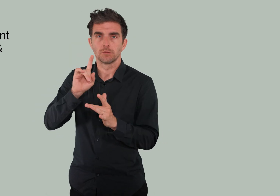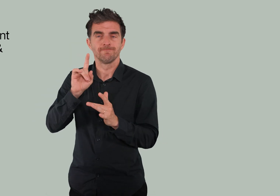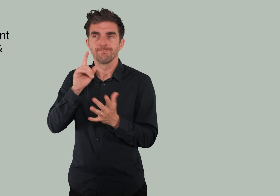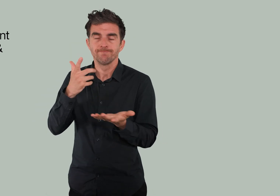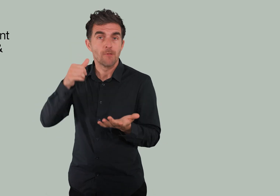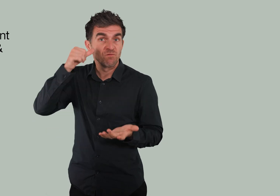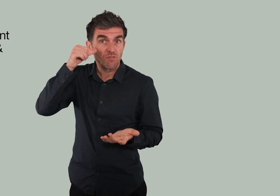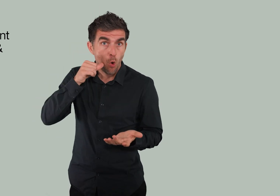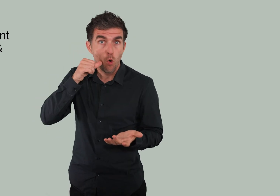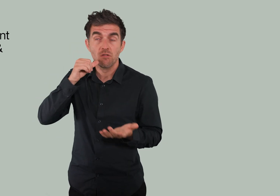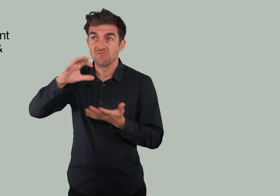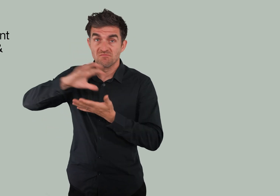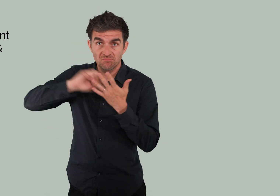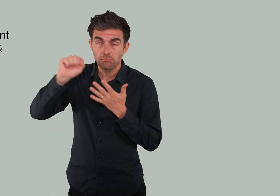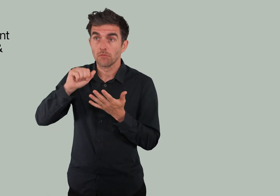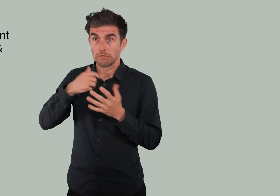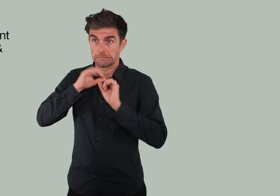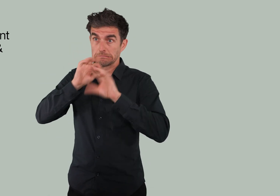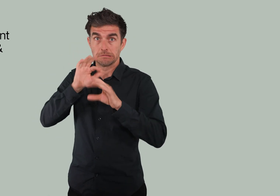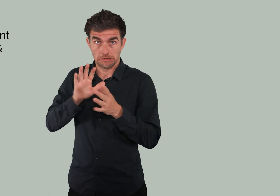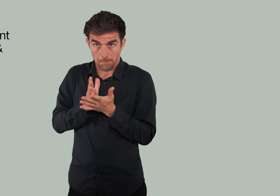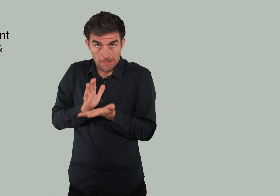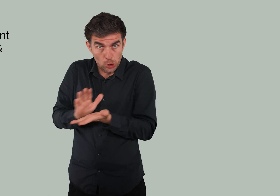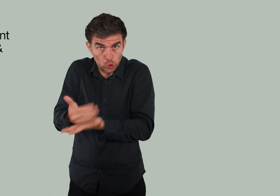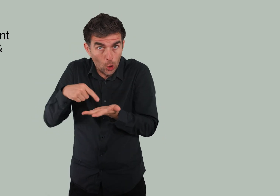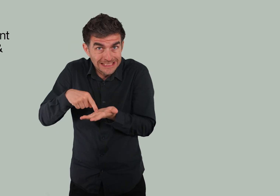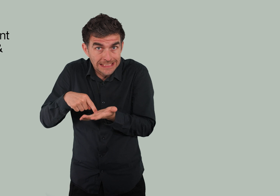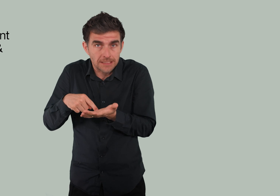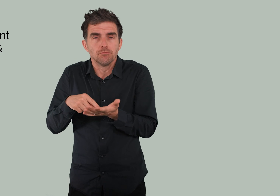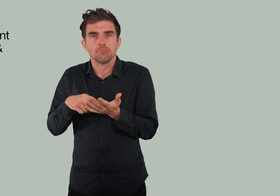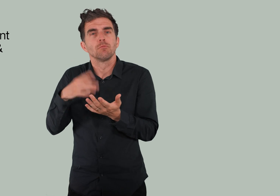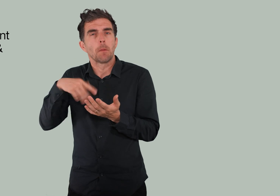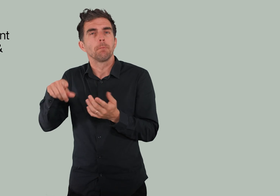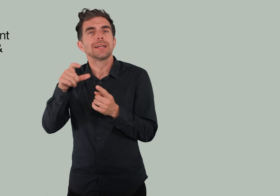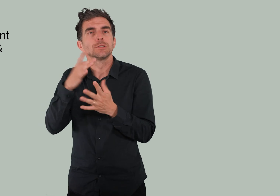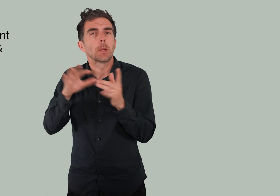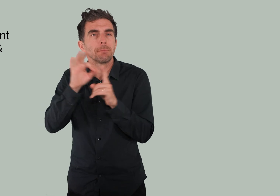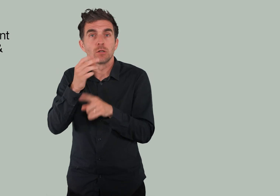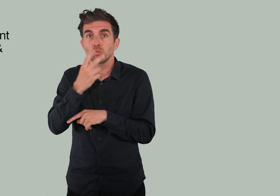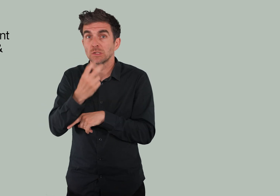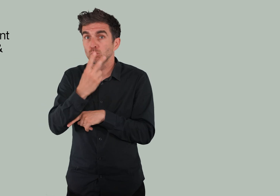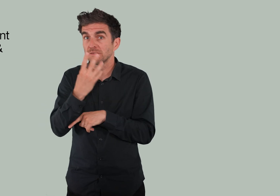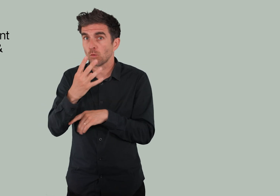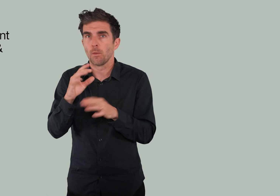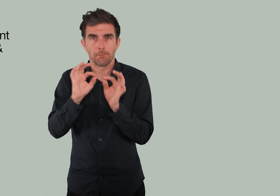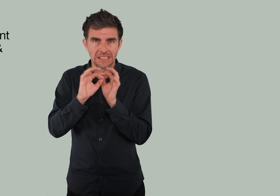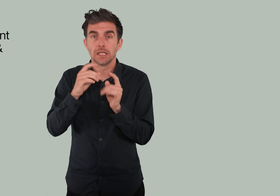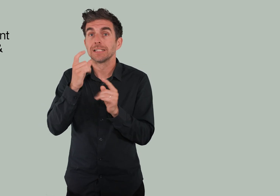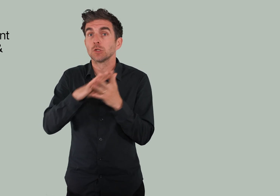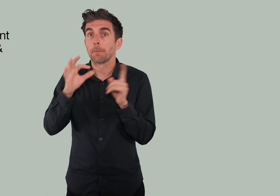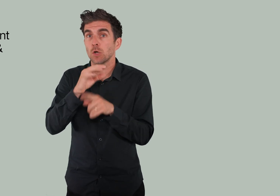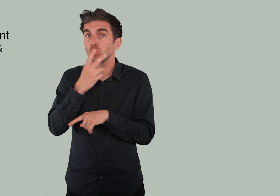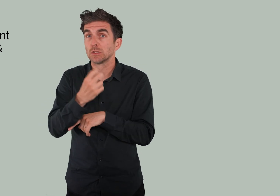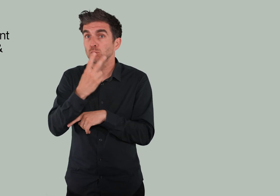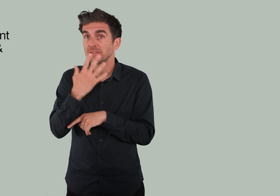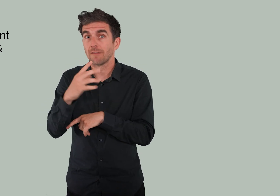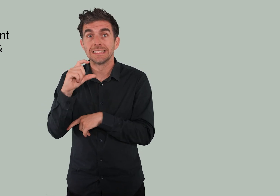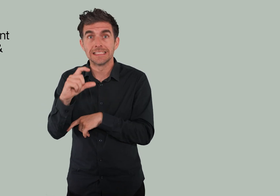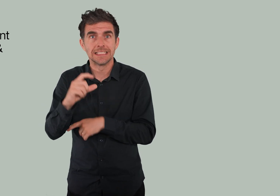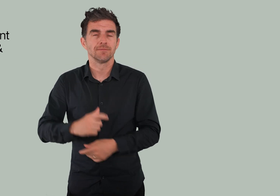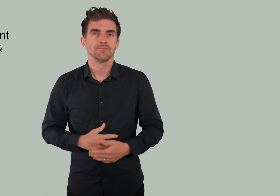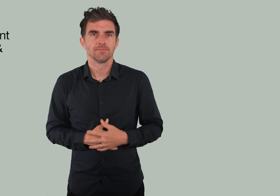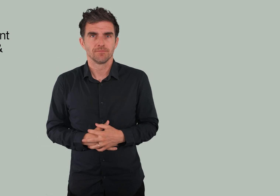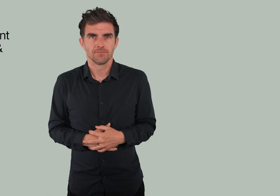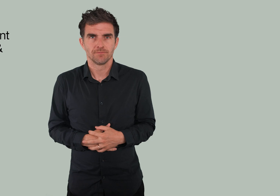are around fraud and security (DWP, 2024b, DWP, 2025c).